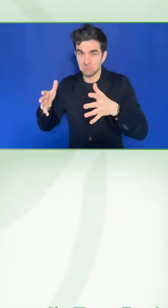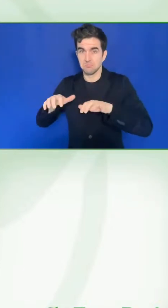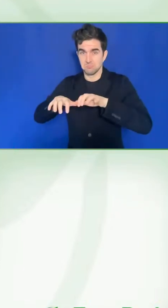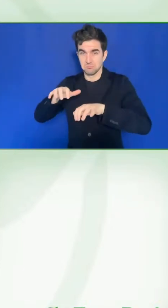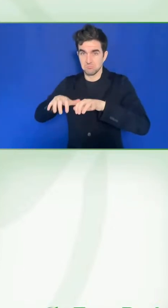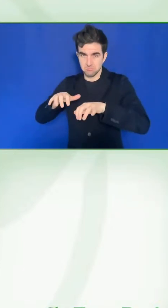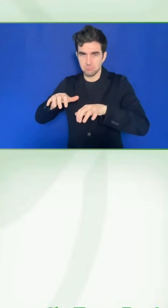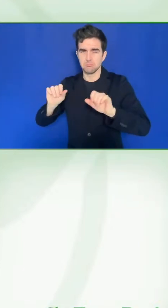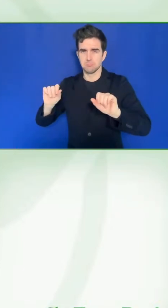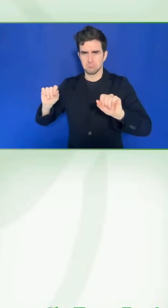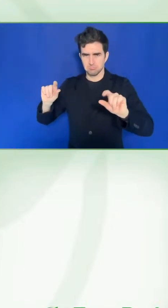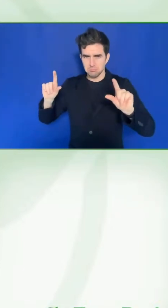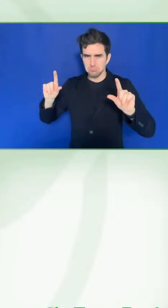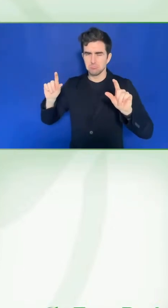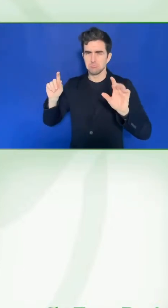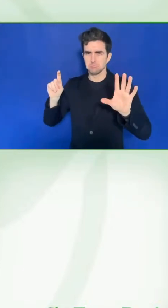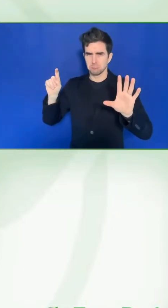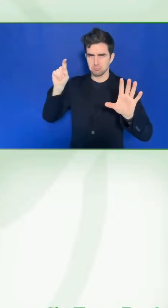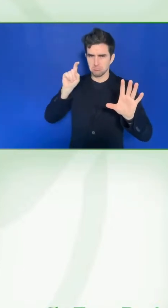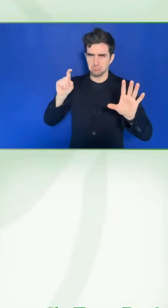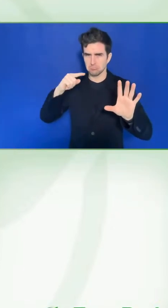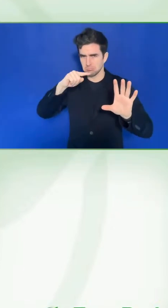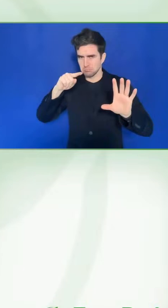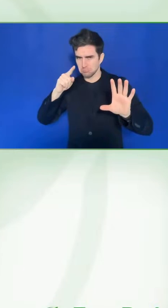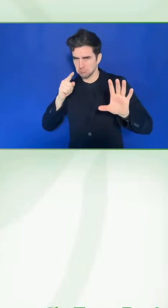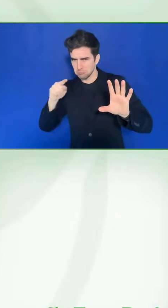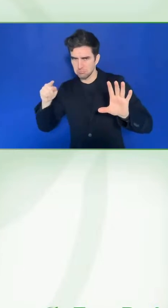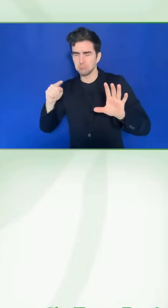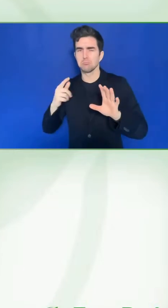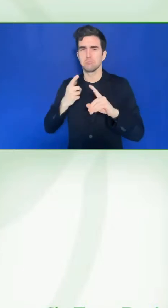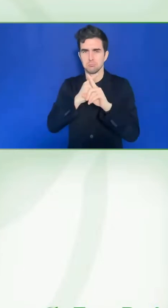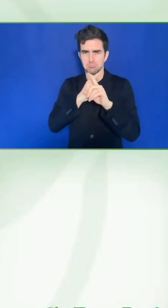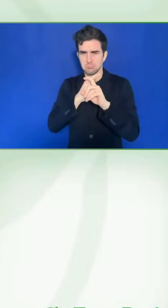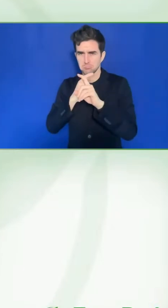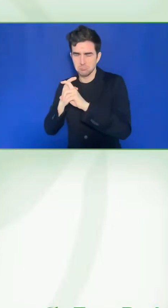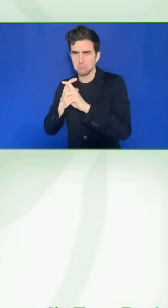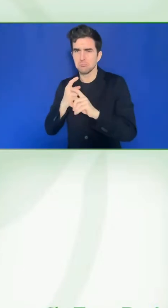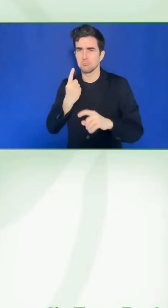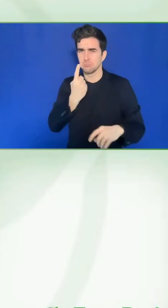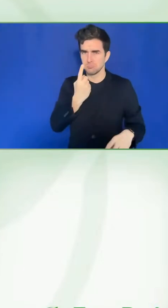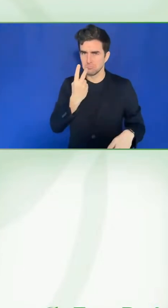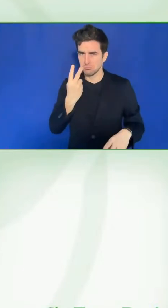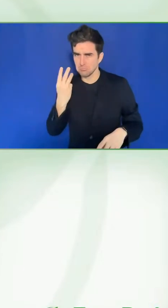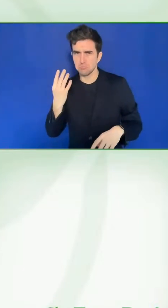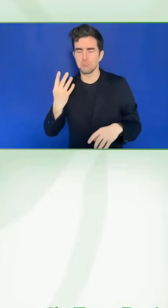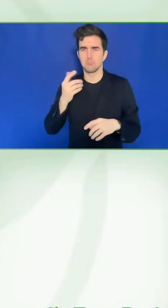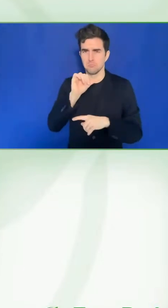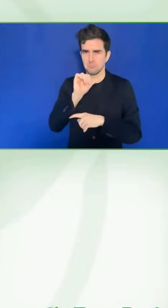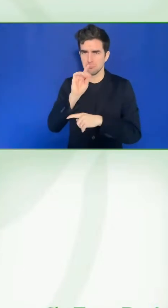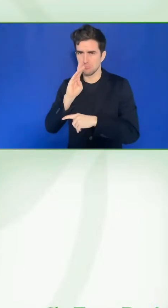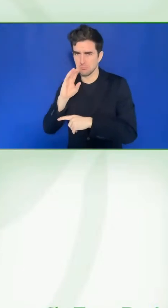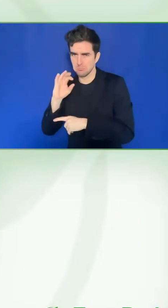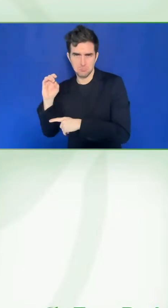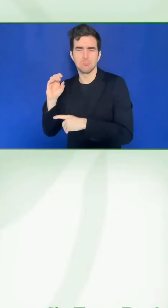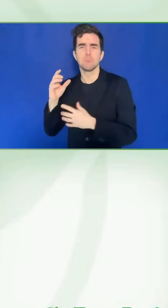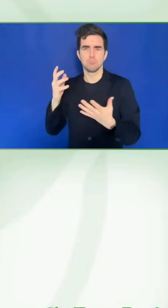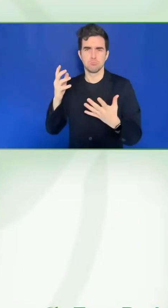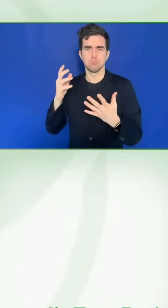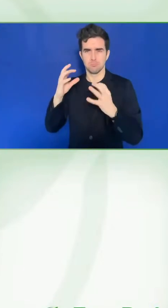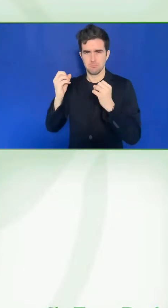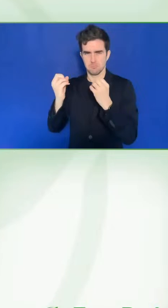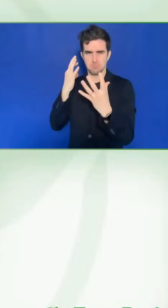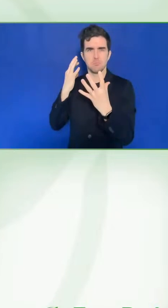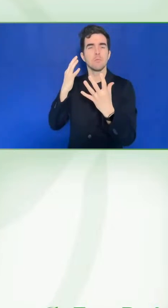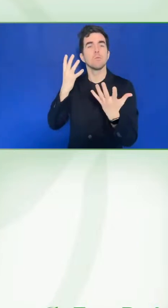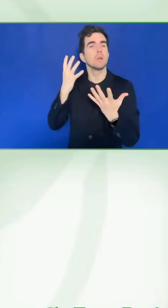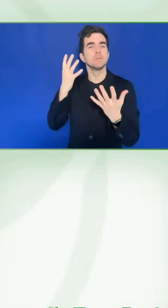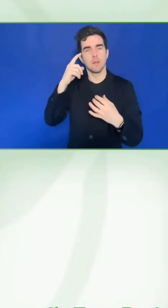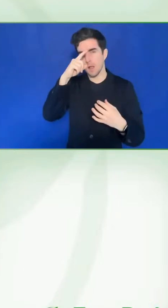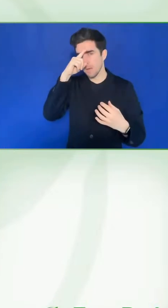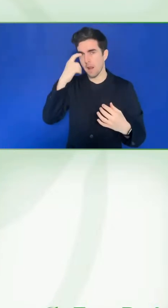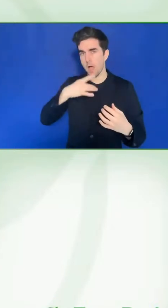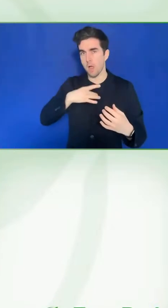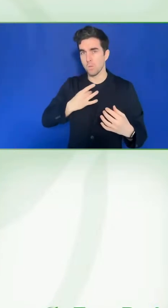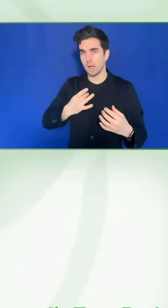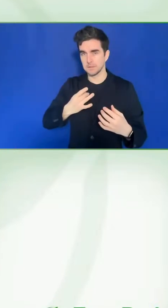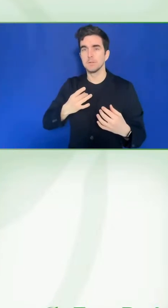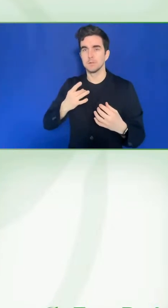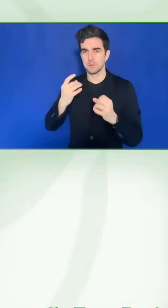First impressions matter, I have actually found that in order to build the trust that